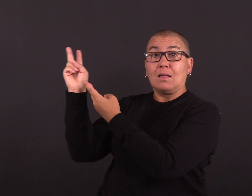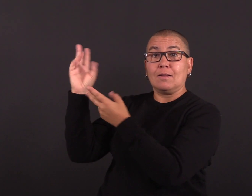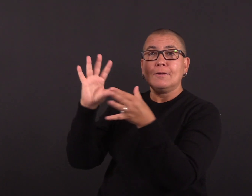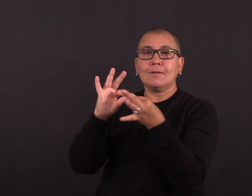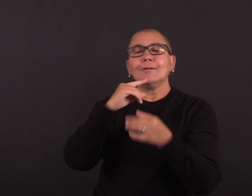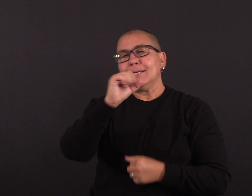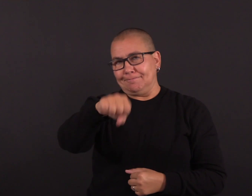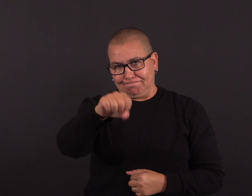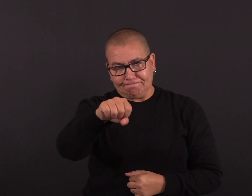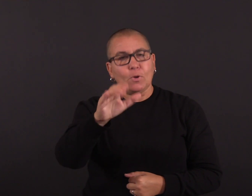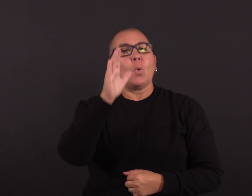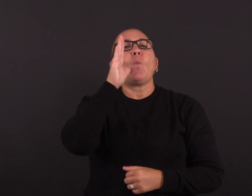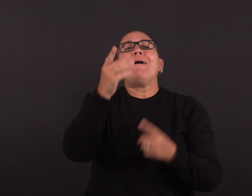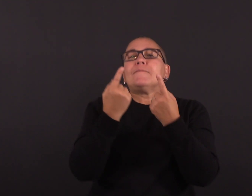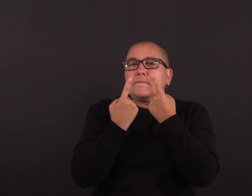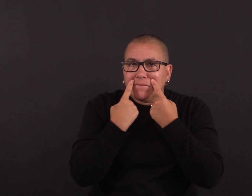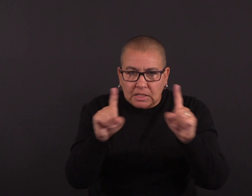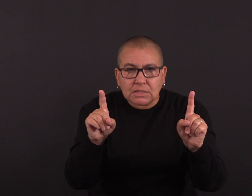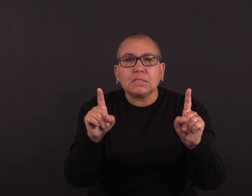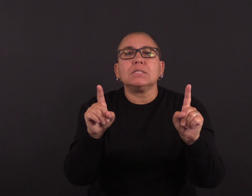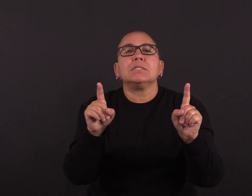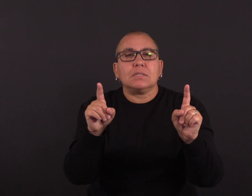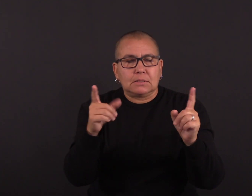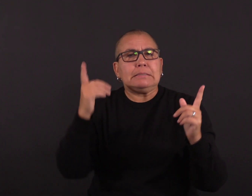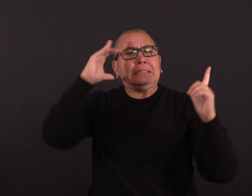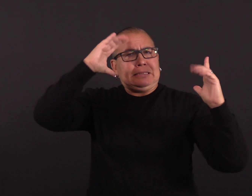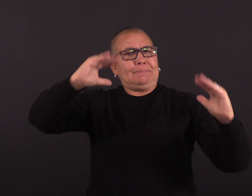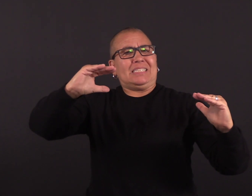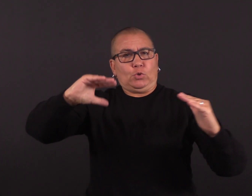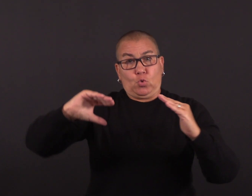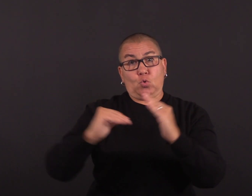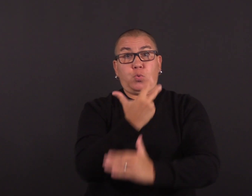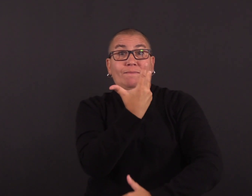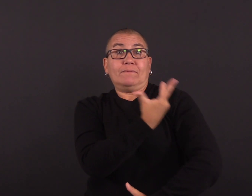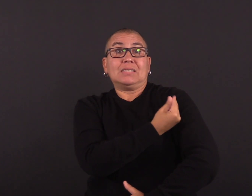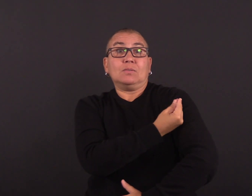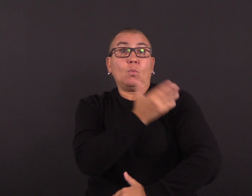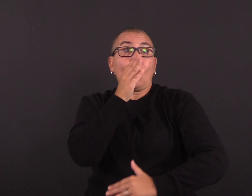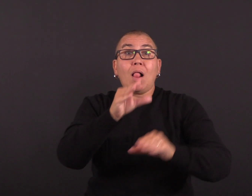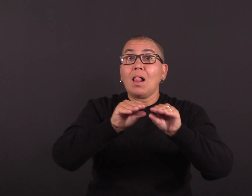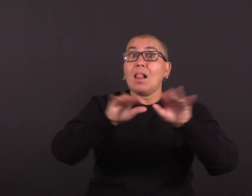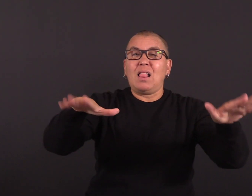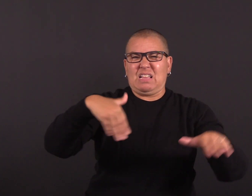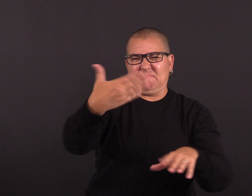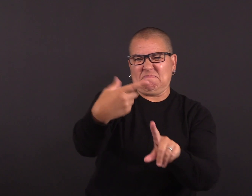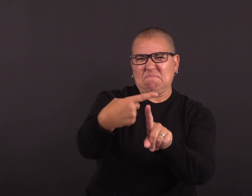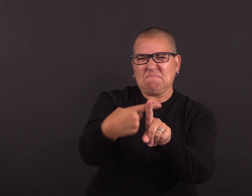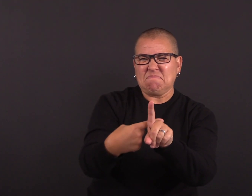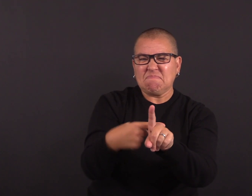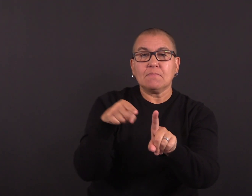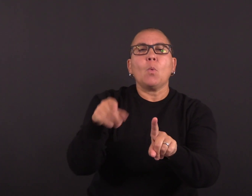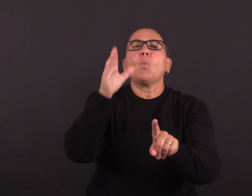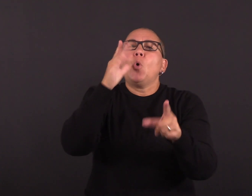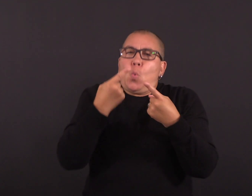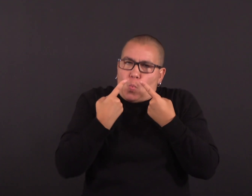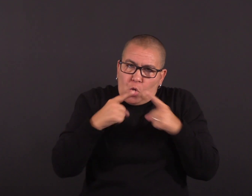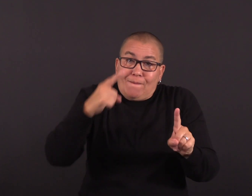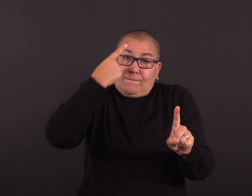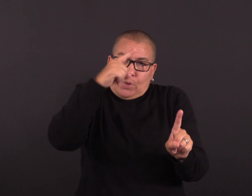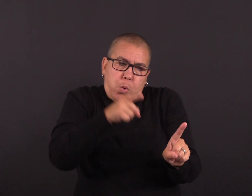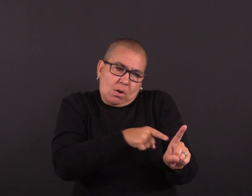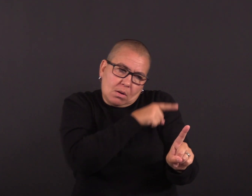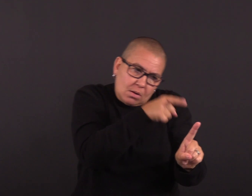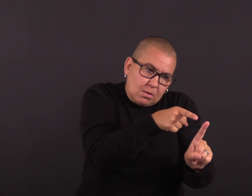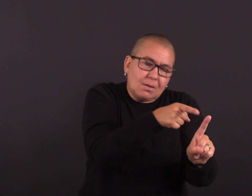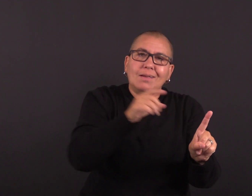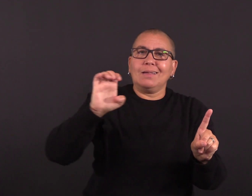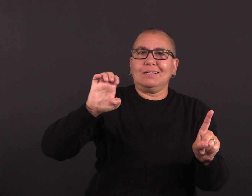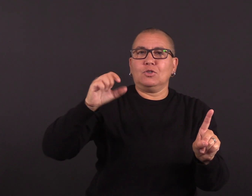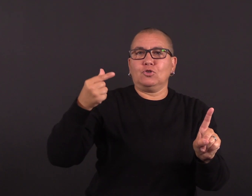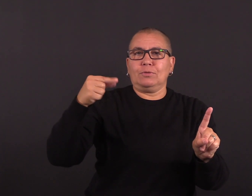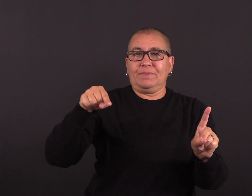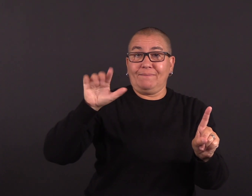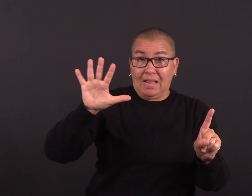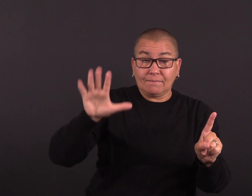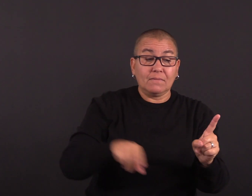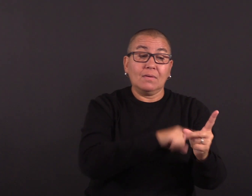but acknowledged there's enough information "to expect significant antigenic change."